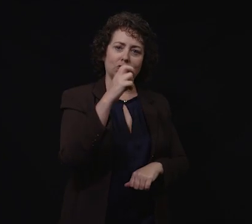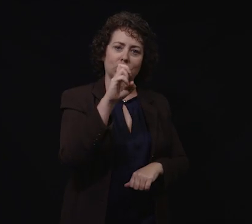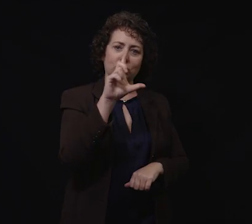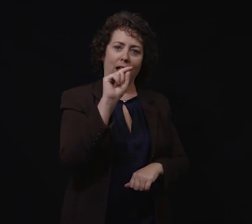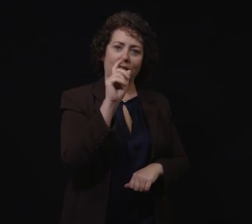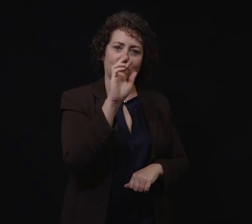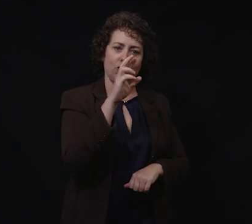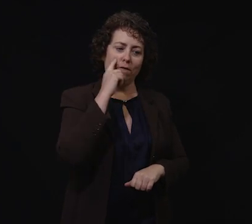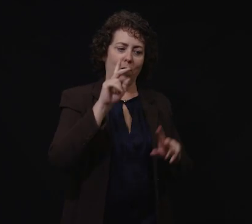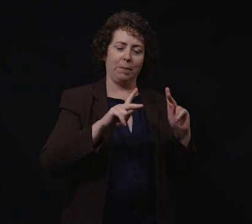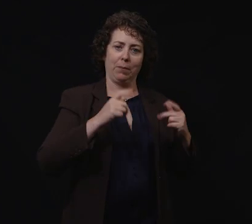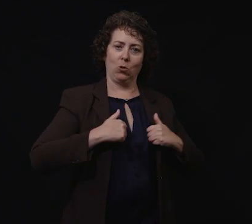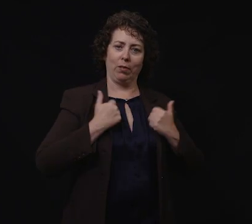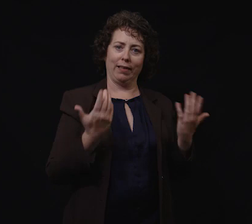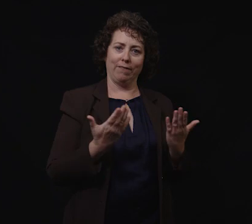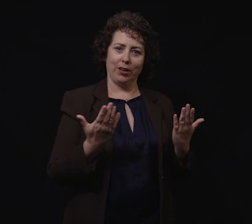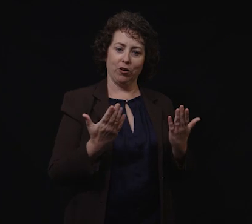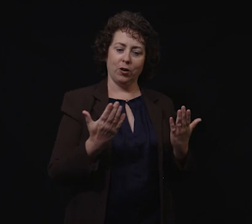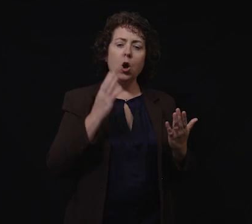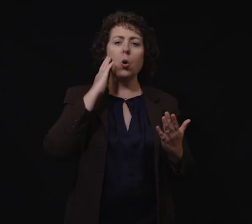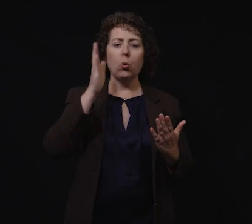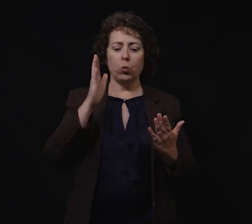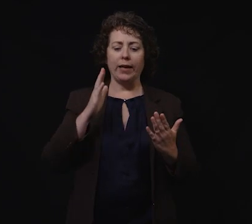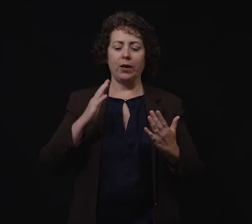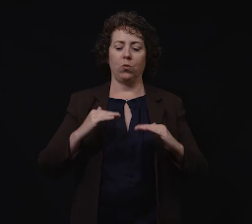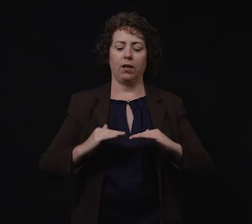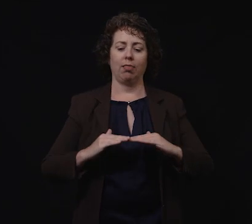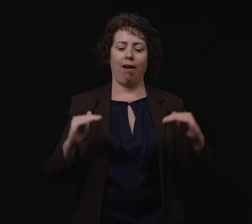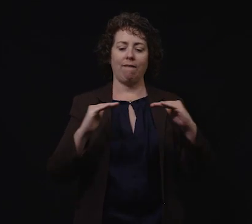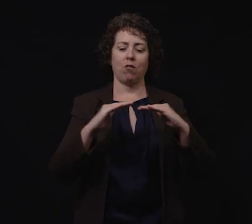We are looking at a tiered approach a tiered approach that will take effect